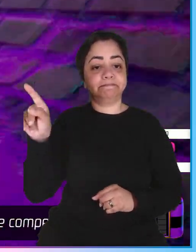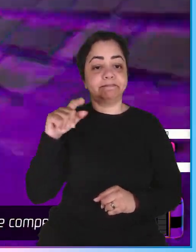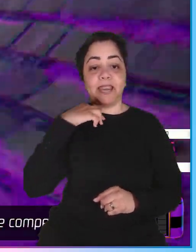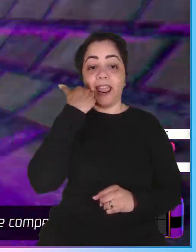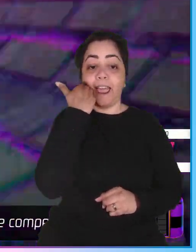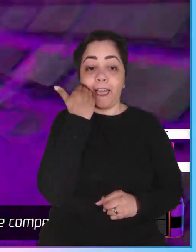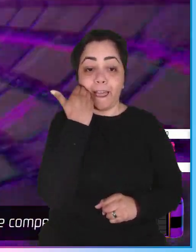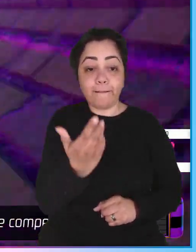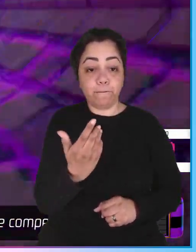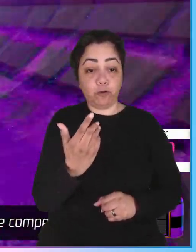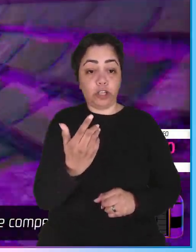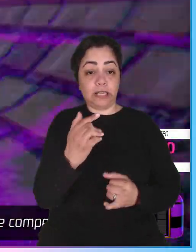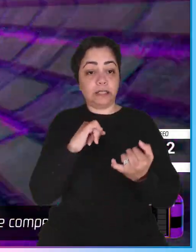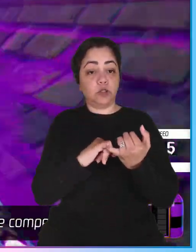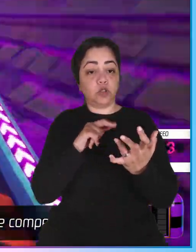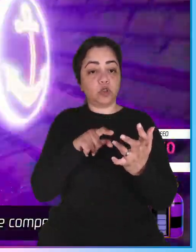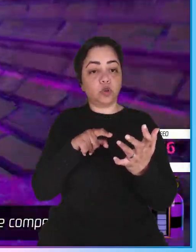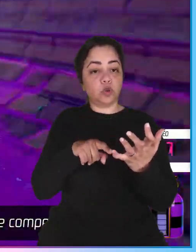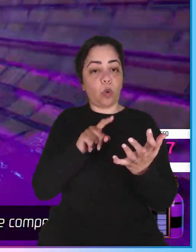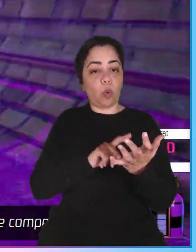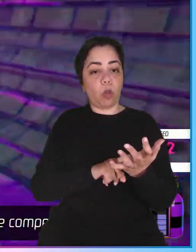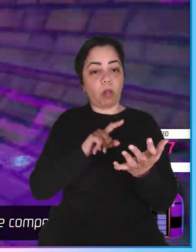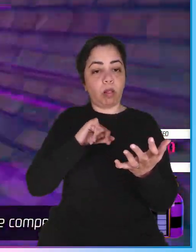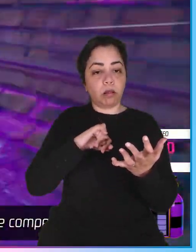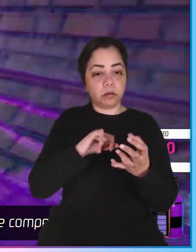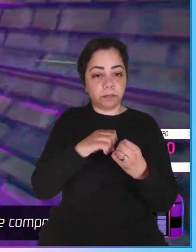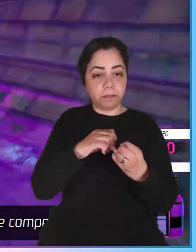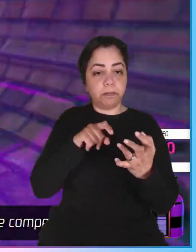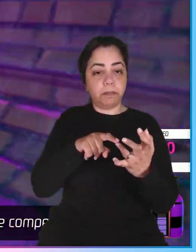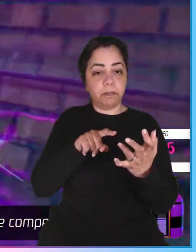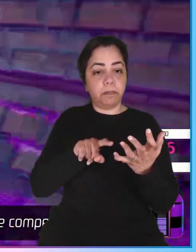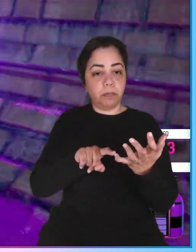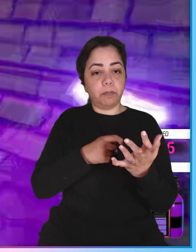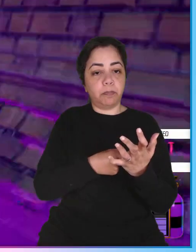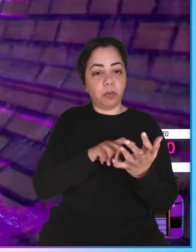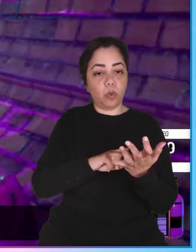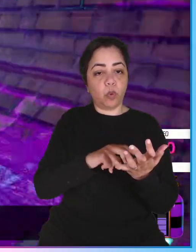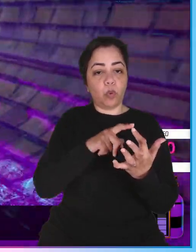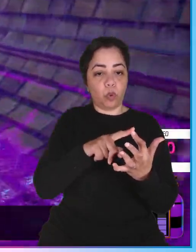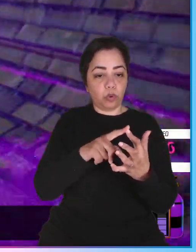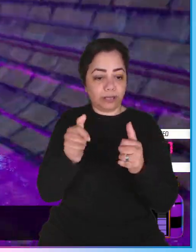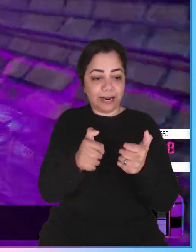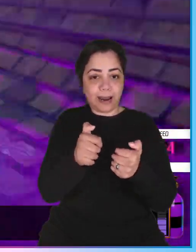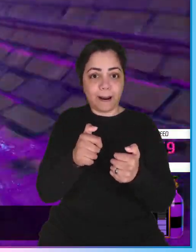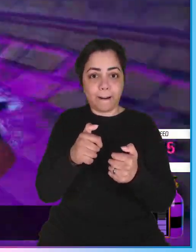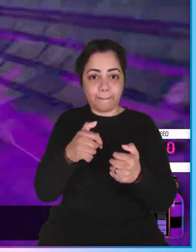but cannot play games like Metroid Dread I can tell you this is paramount for people with physical disabilities.